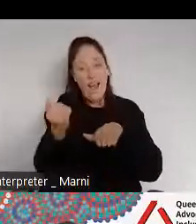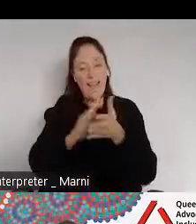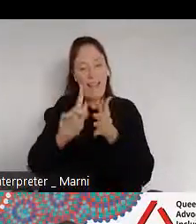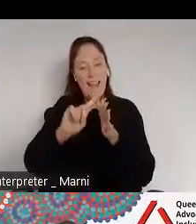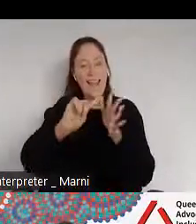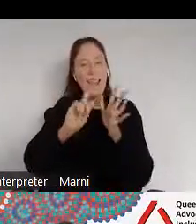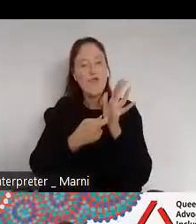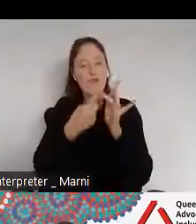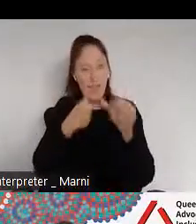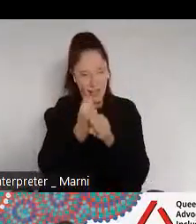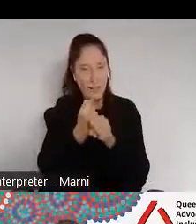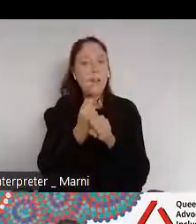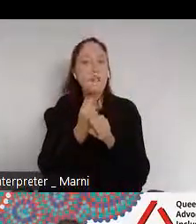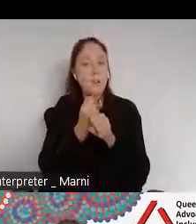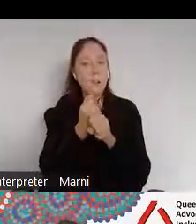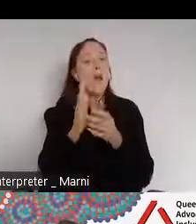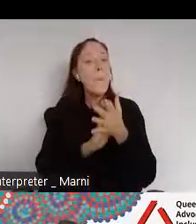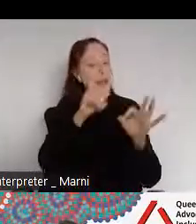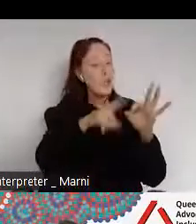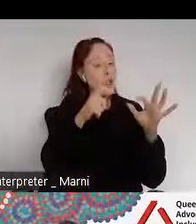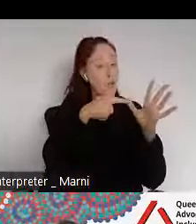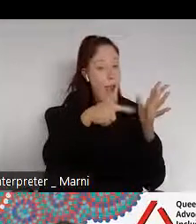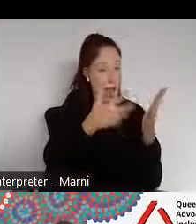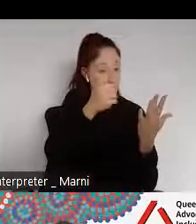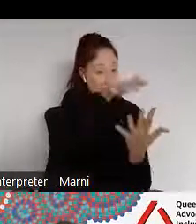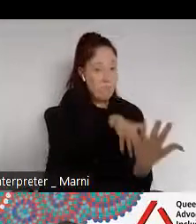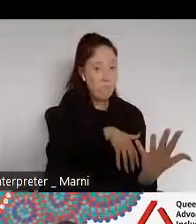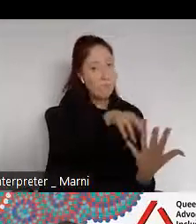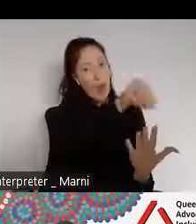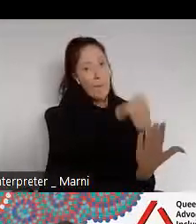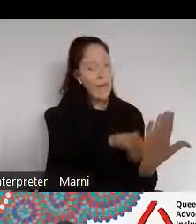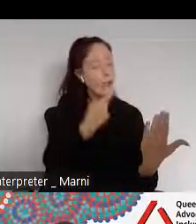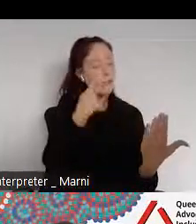it is satisfied now that the three criteria we discussed previously are met and that it's going